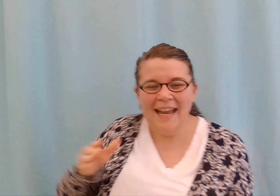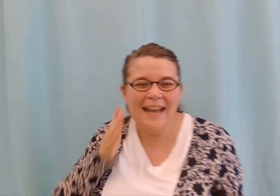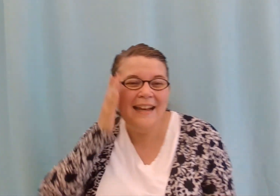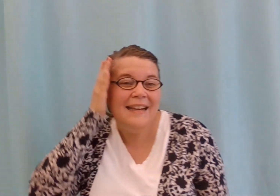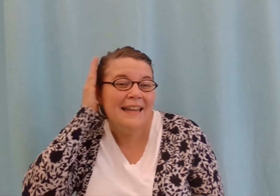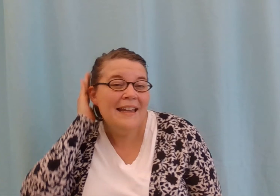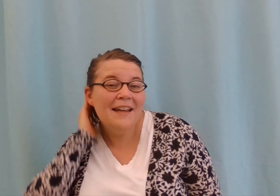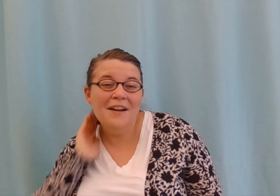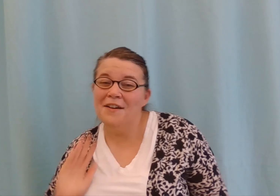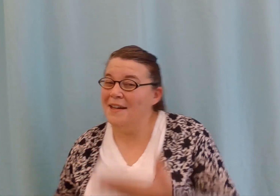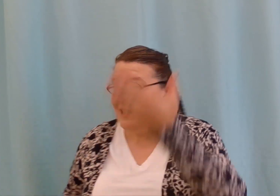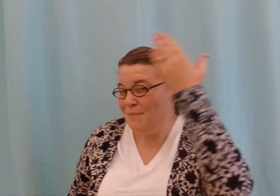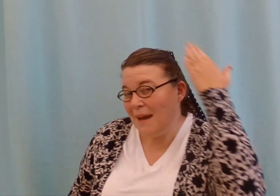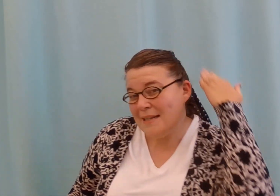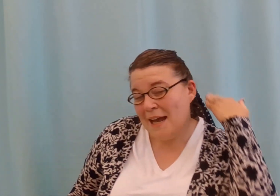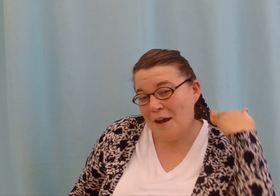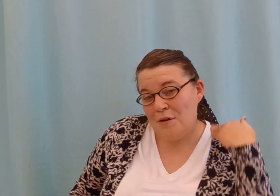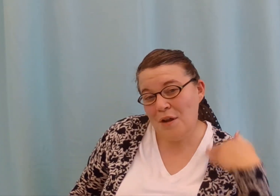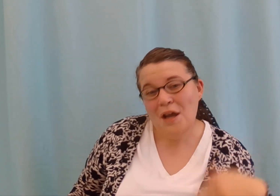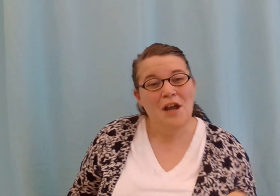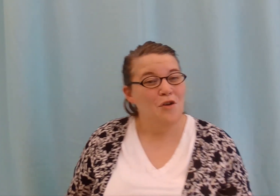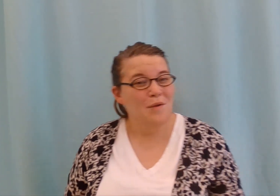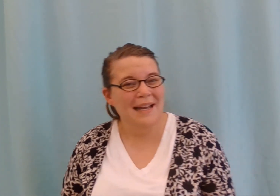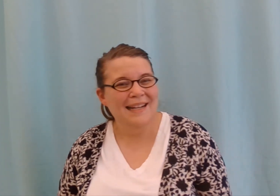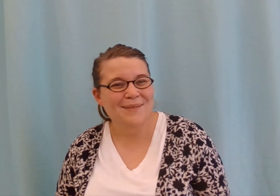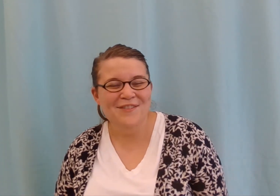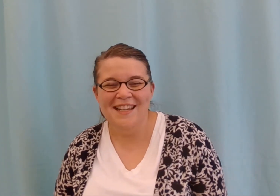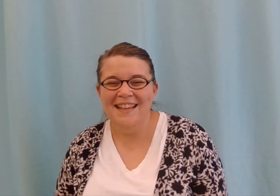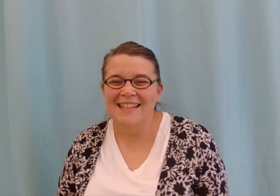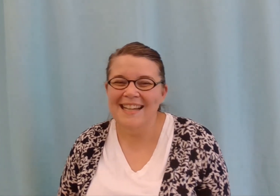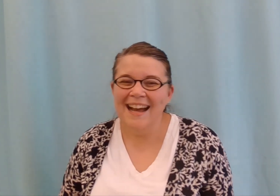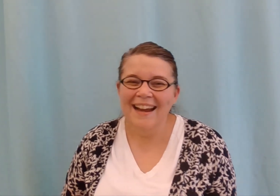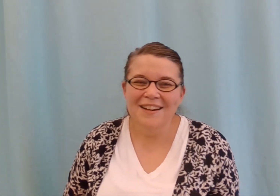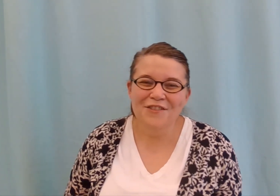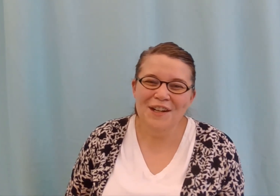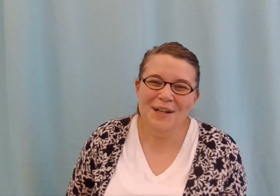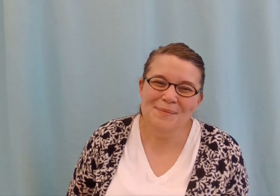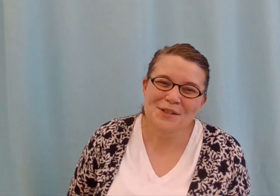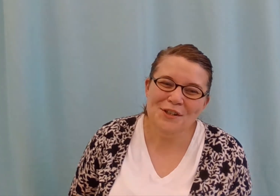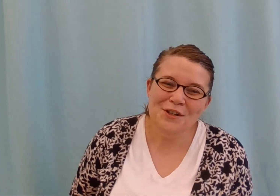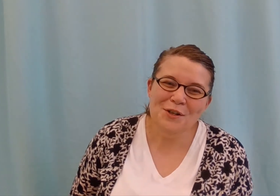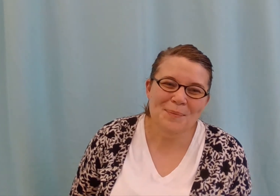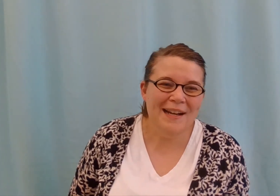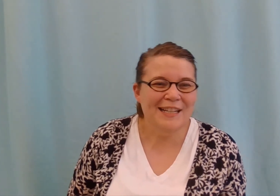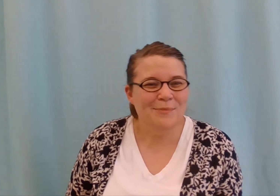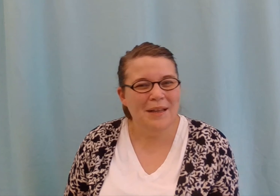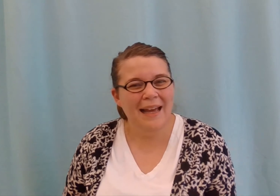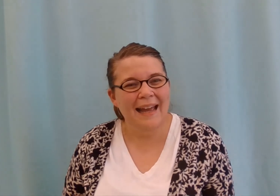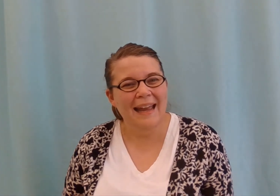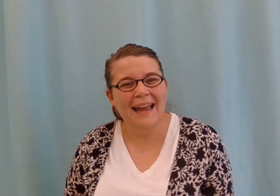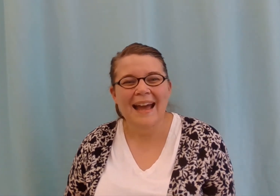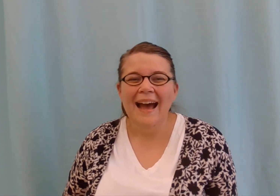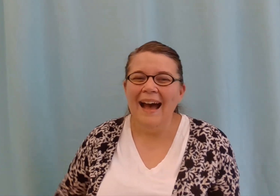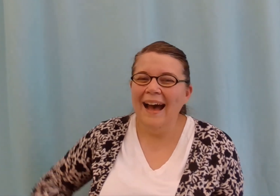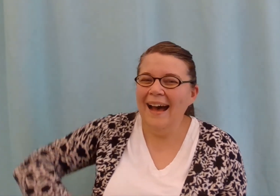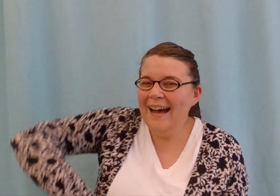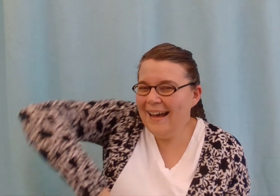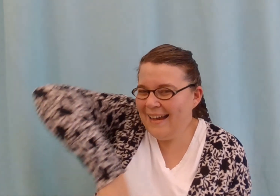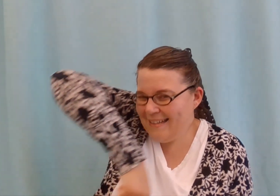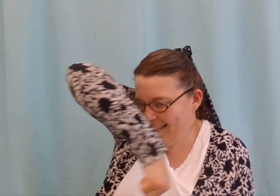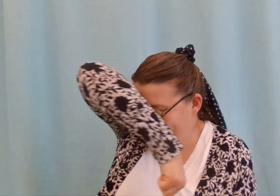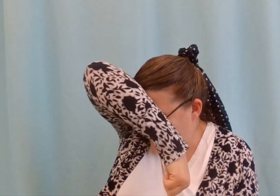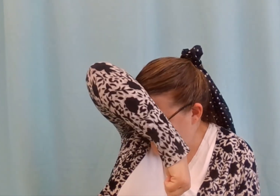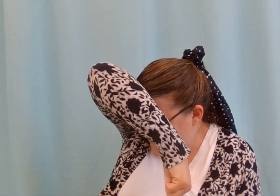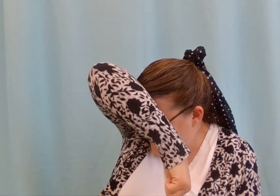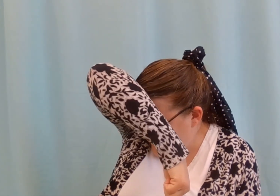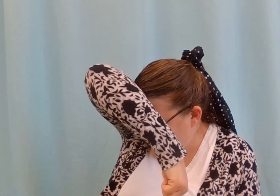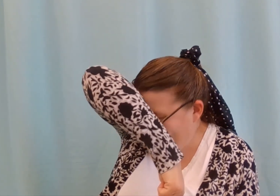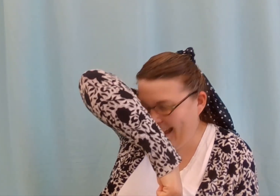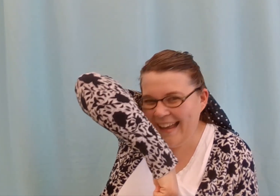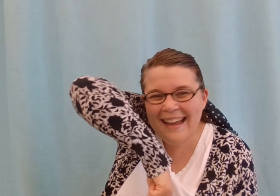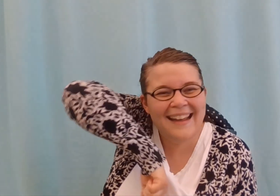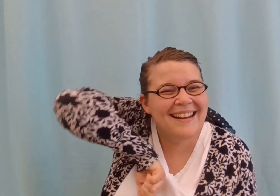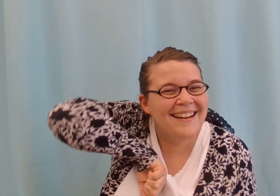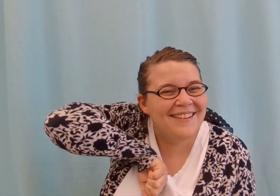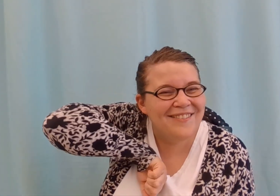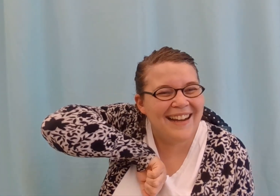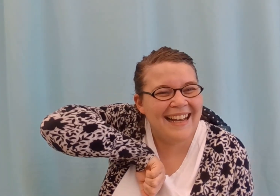and here is my down. When I'm feeling tired from too much play I just tuck my head away.